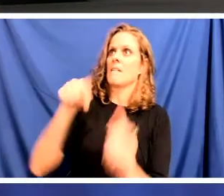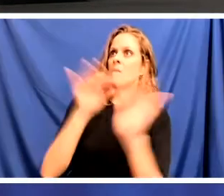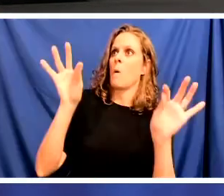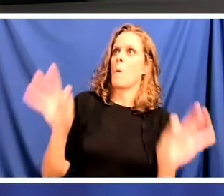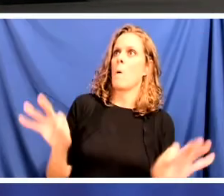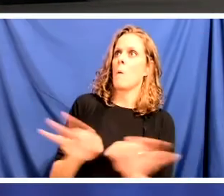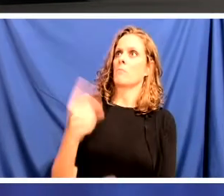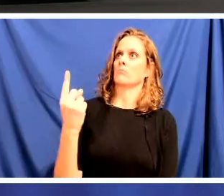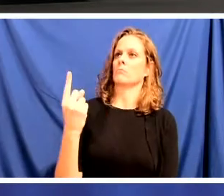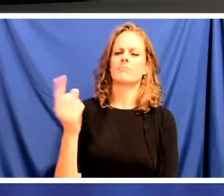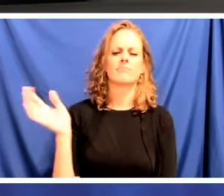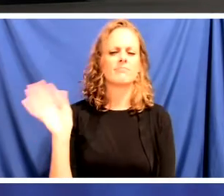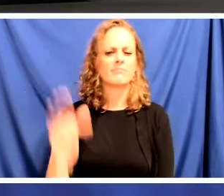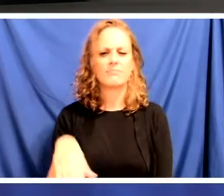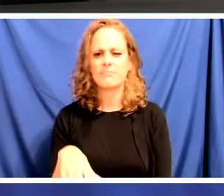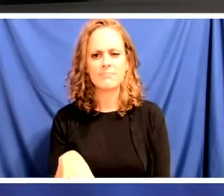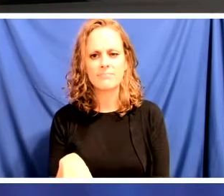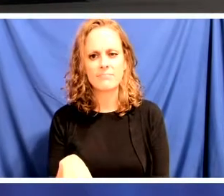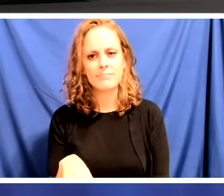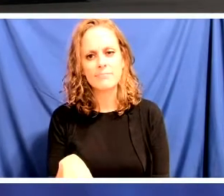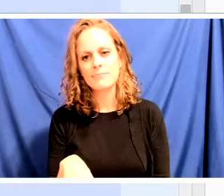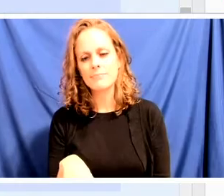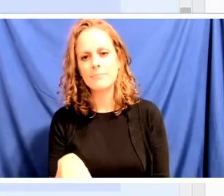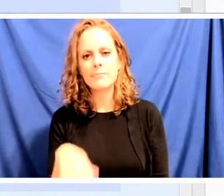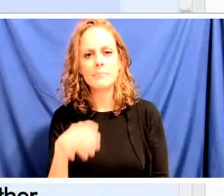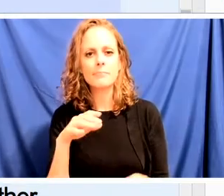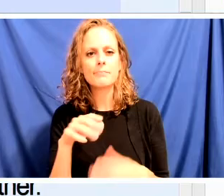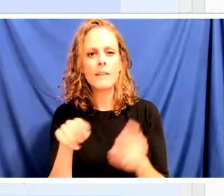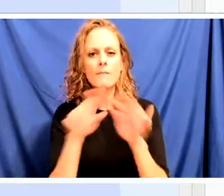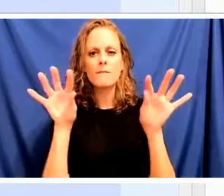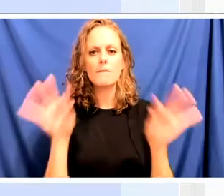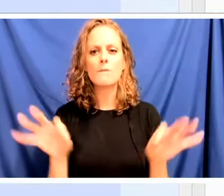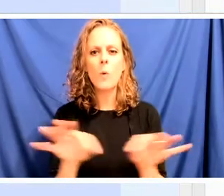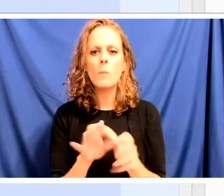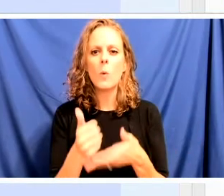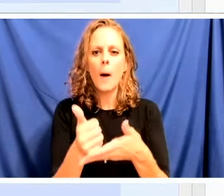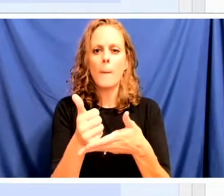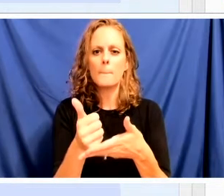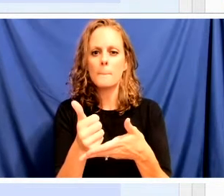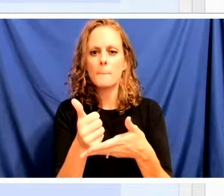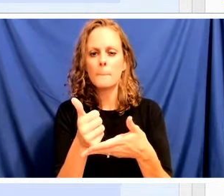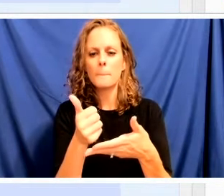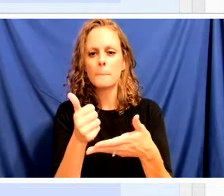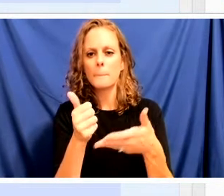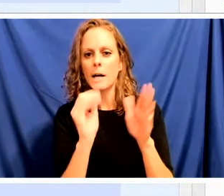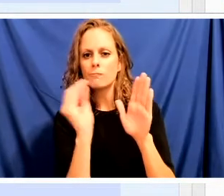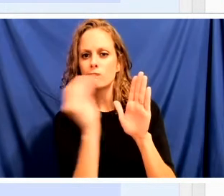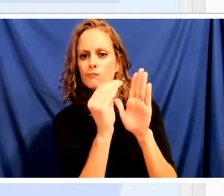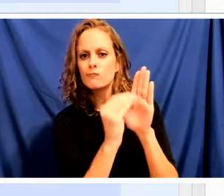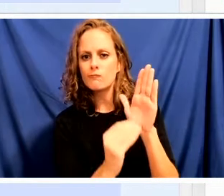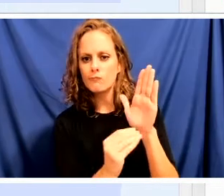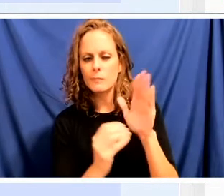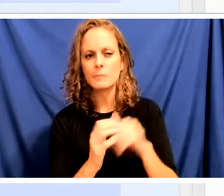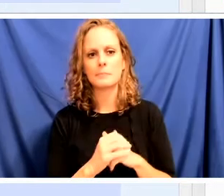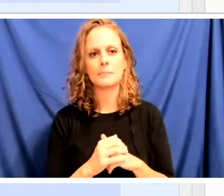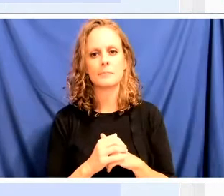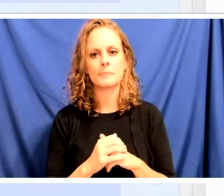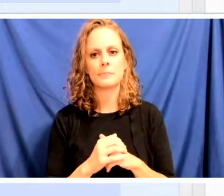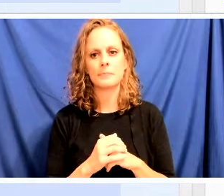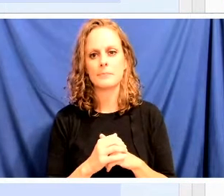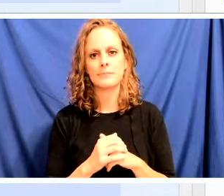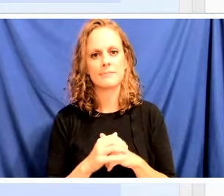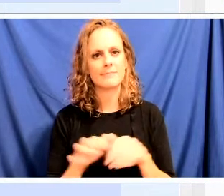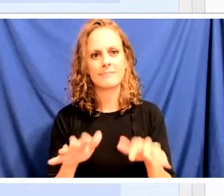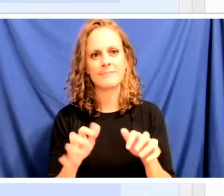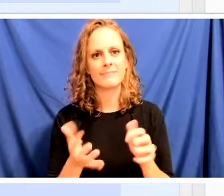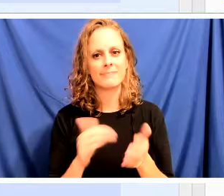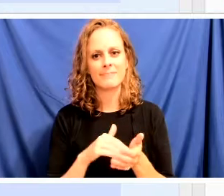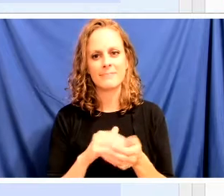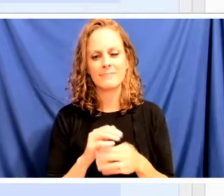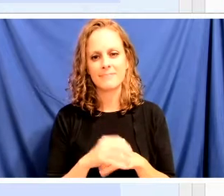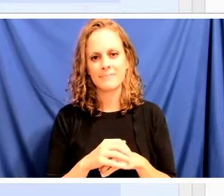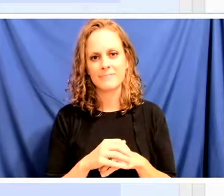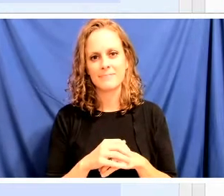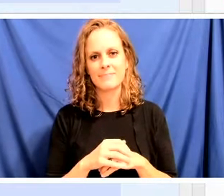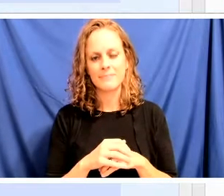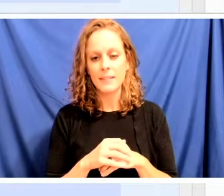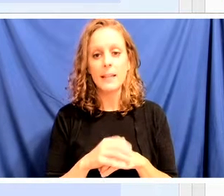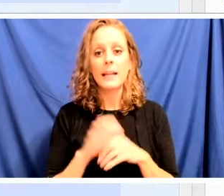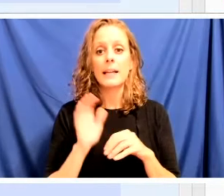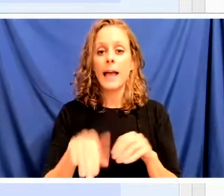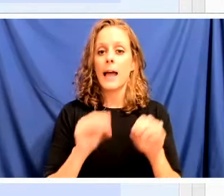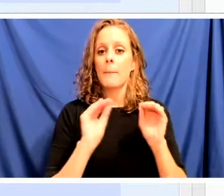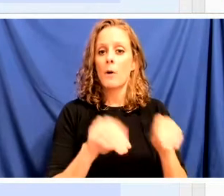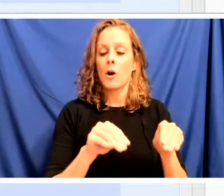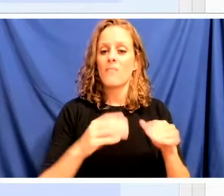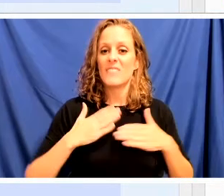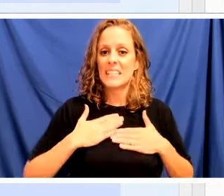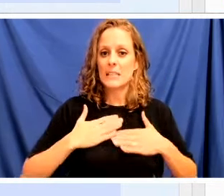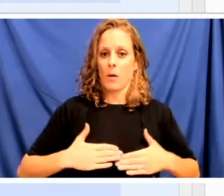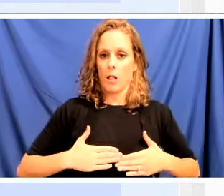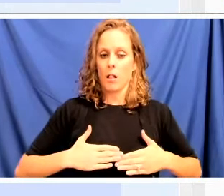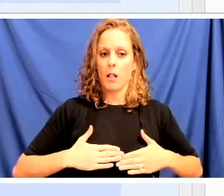This just hopefully helps guide some of those conversations there's a place, you could put in the physical boundaries so as Doug mentioned whether it's freeways or rivers or or parks Those sort of things.